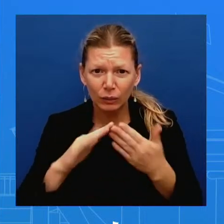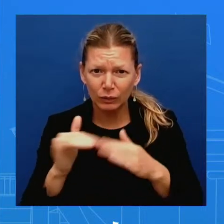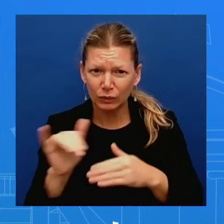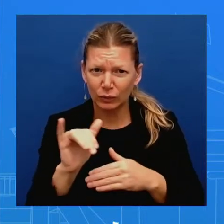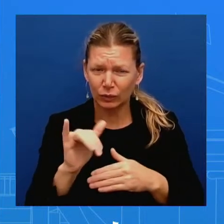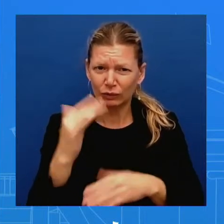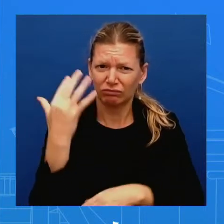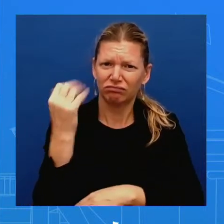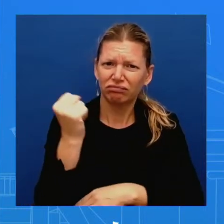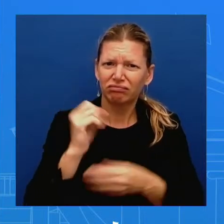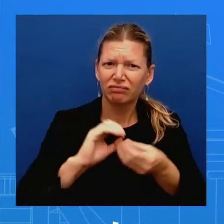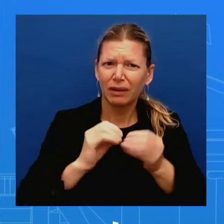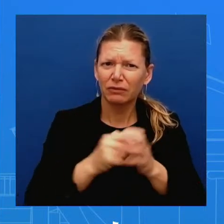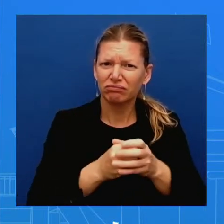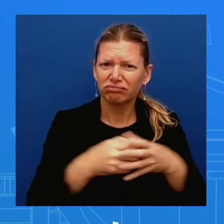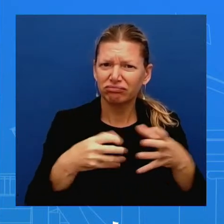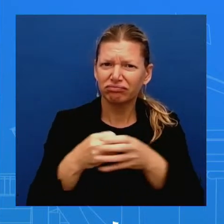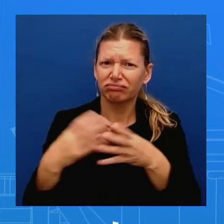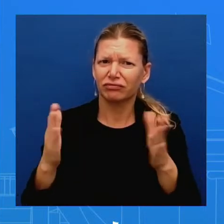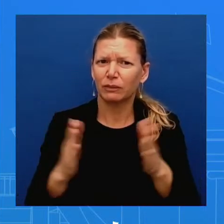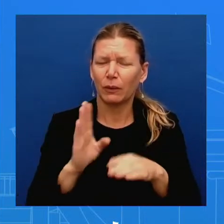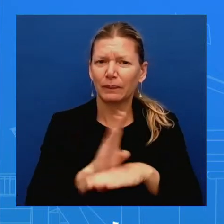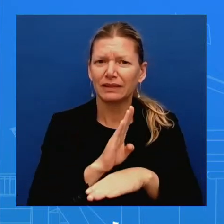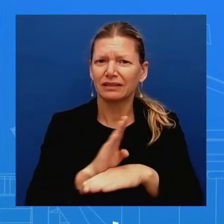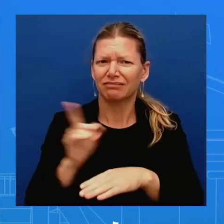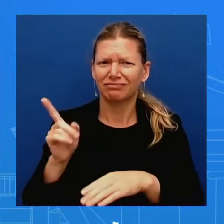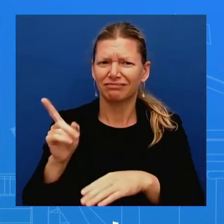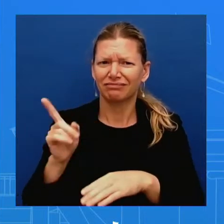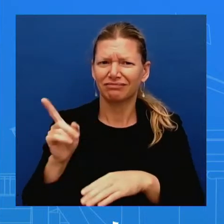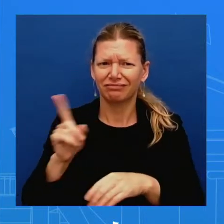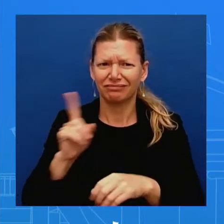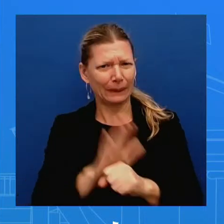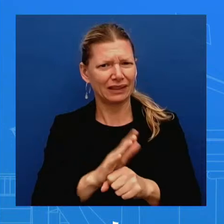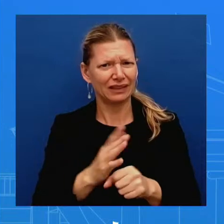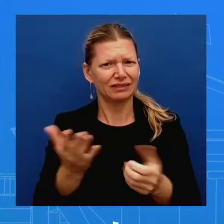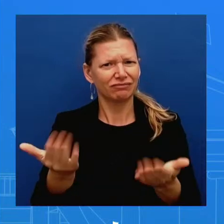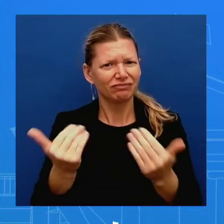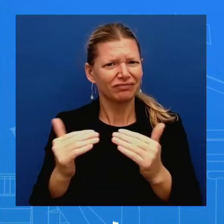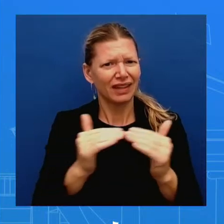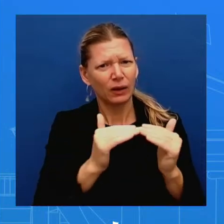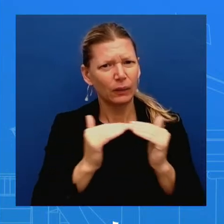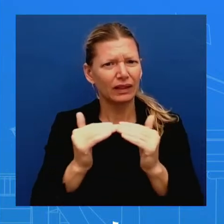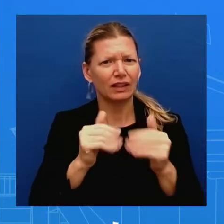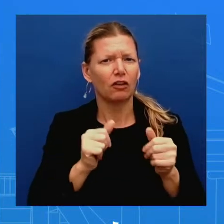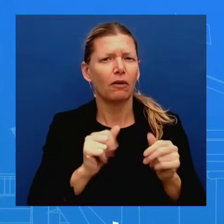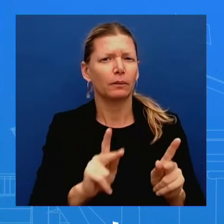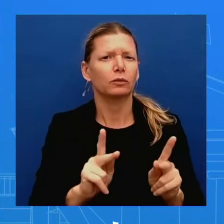Ms. Jean-Pierre: All right. Okay. Go ahead, Ebony. You got last question. The Press: Okay. I want to follow up on just two comments.